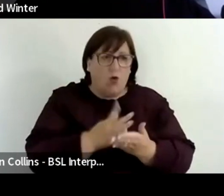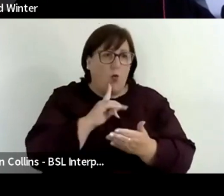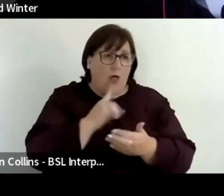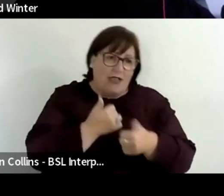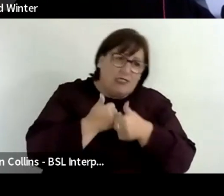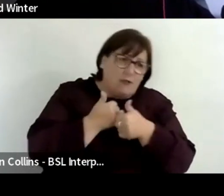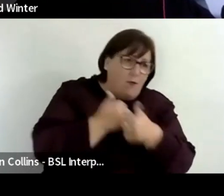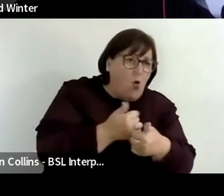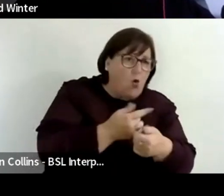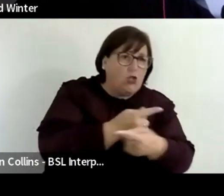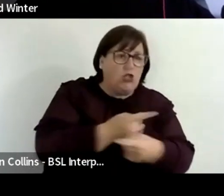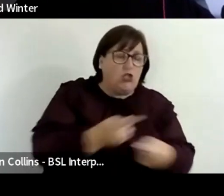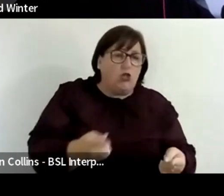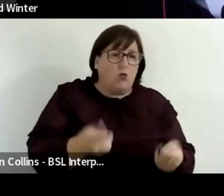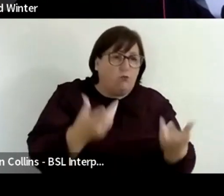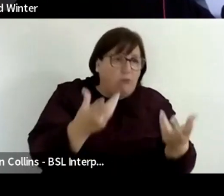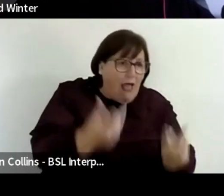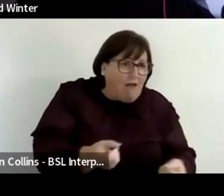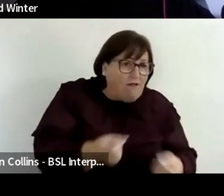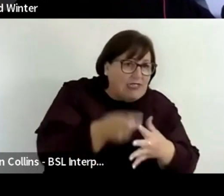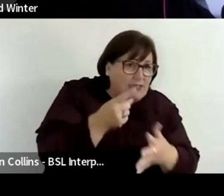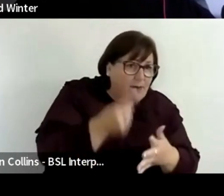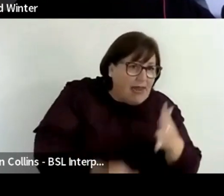whether visible or invisible disability.